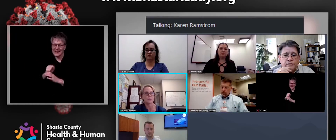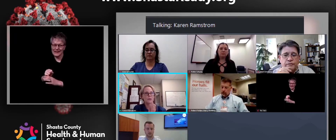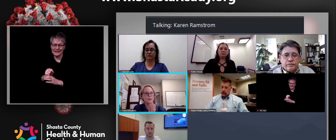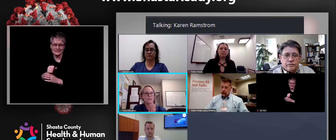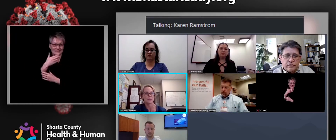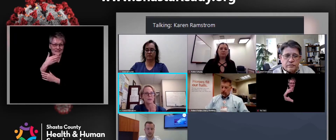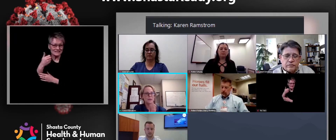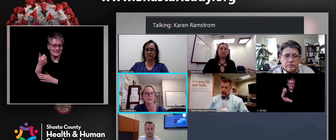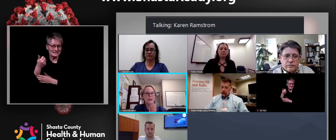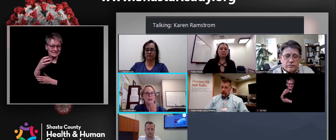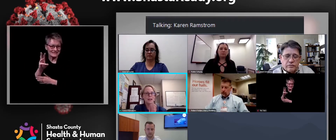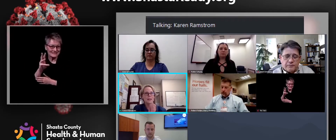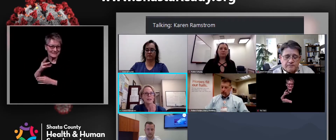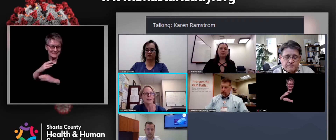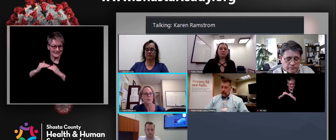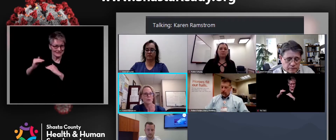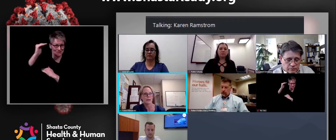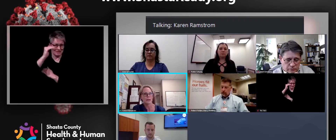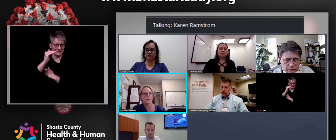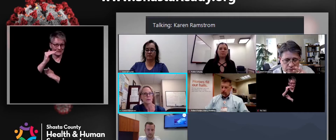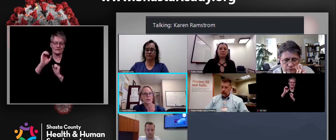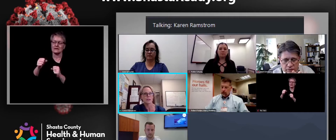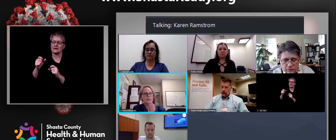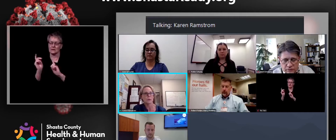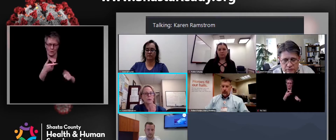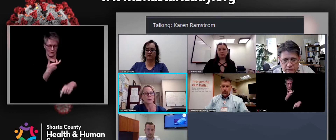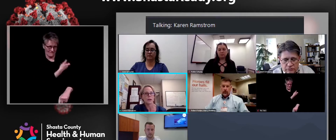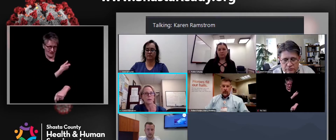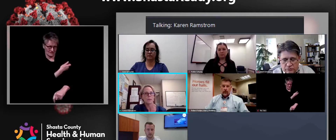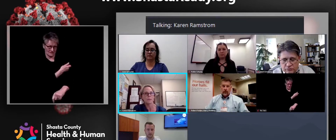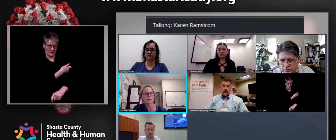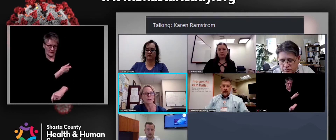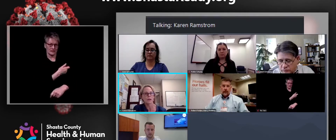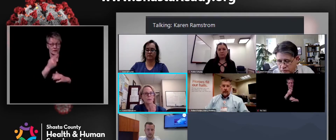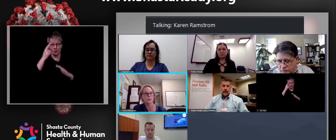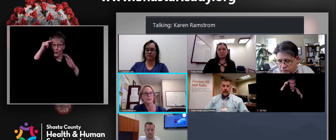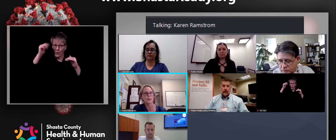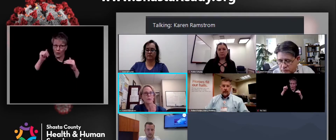available. So stay tuned about that, and we'll make that information available in terms of